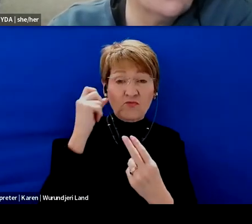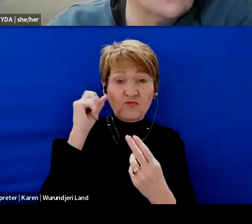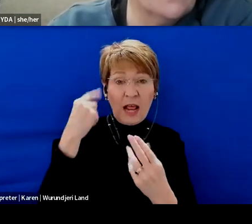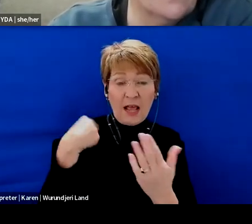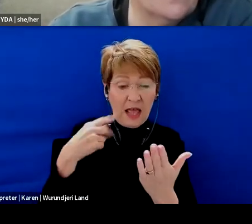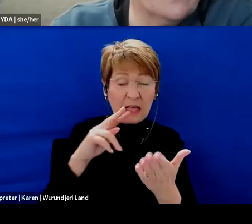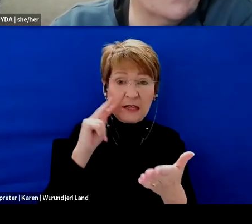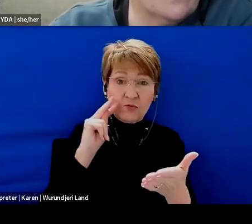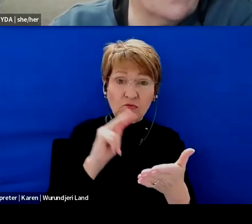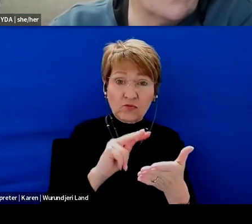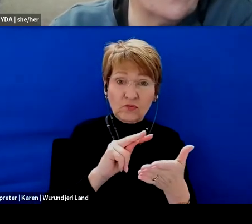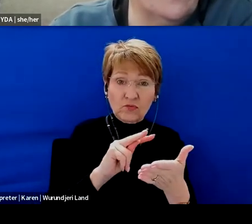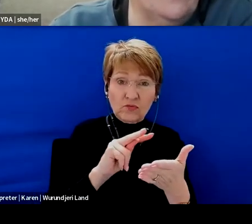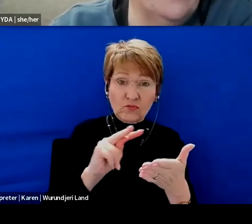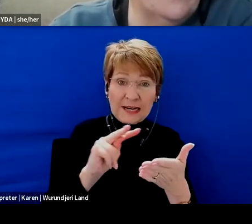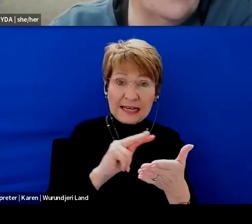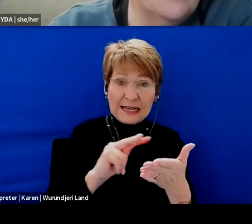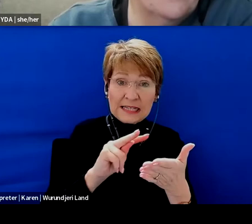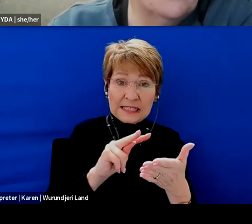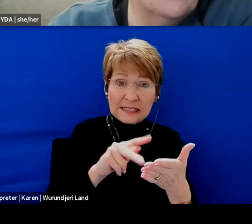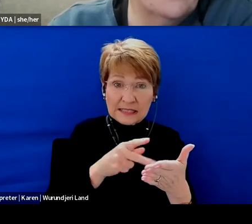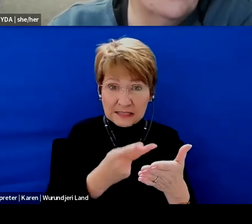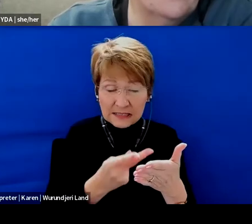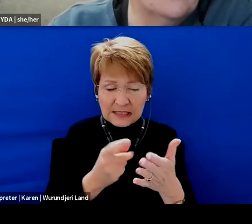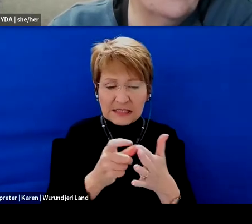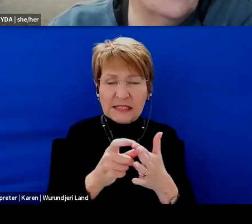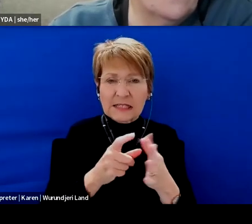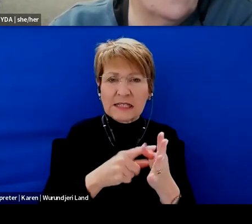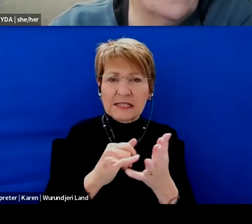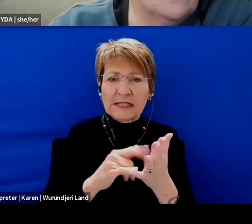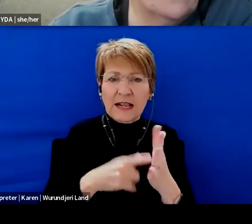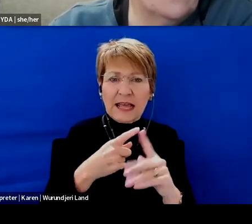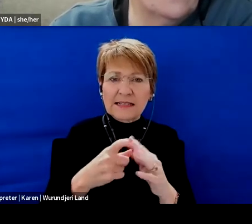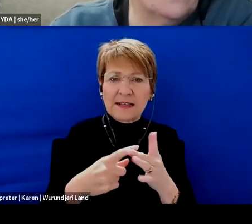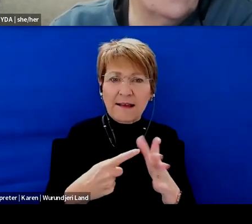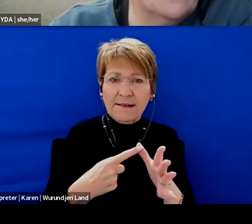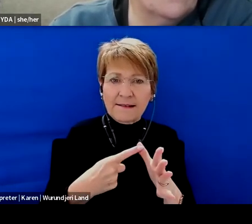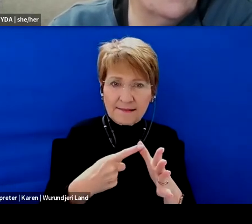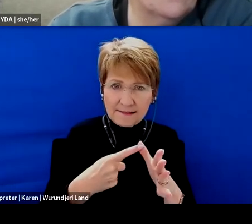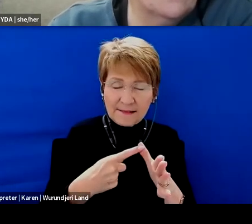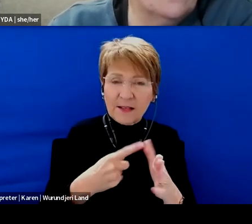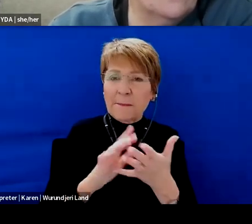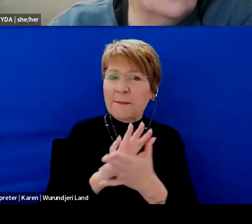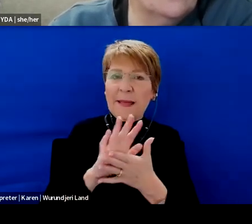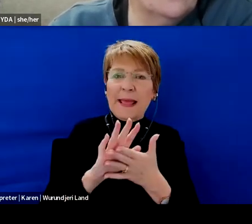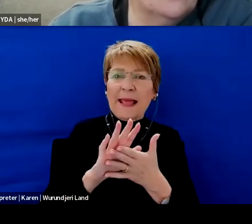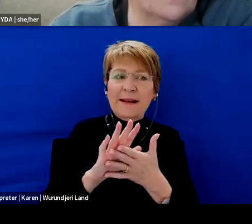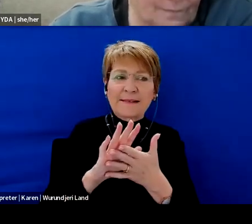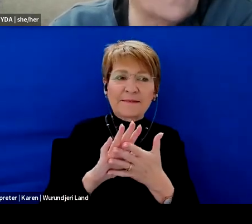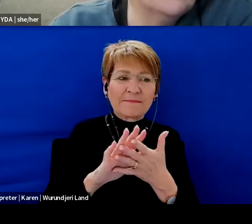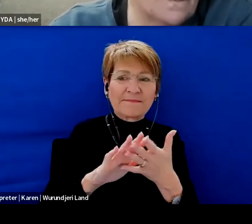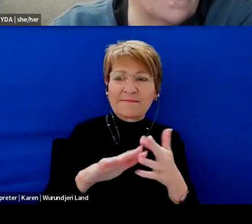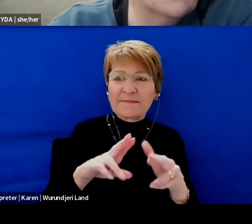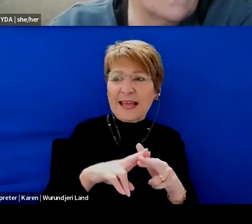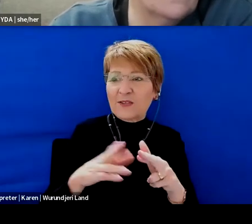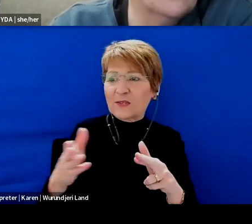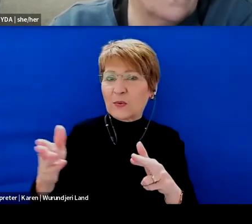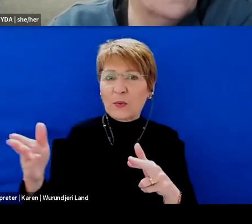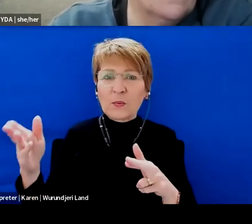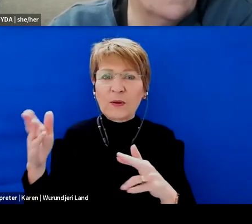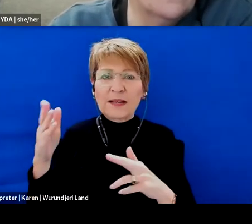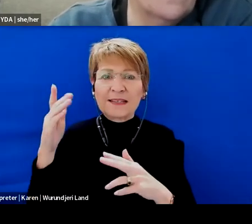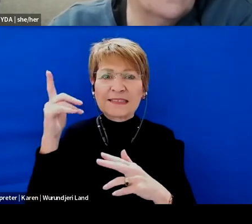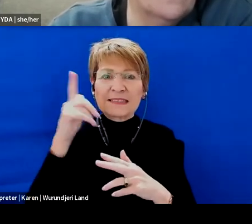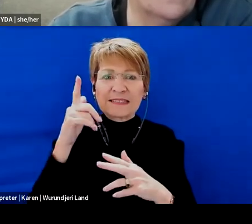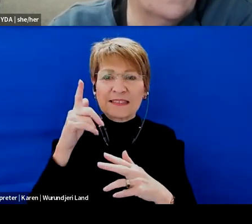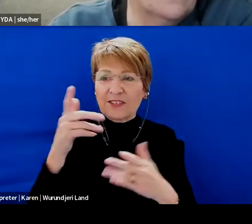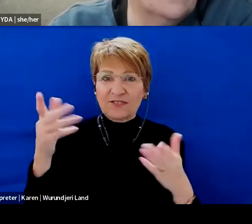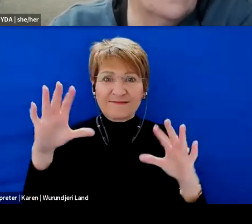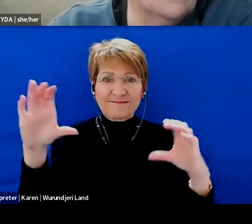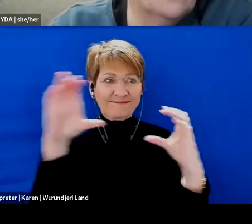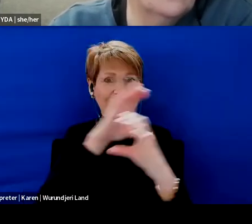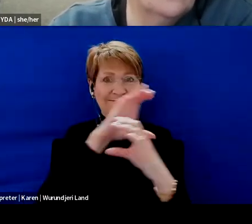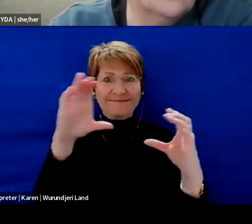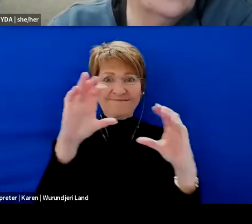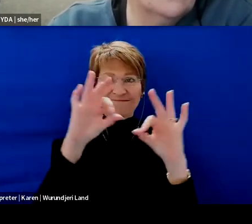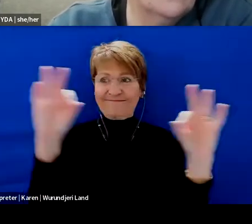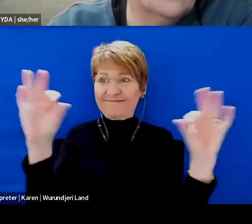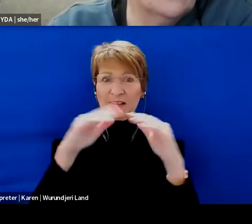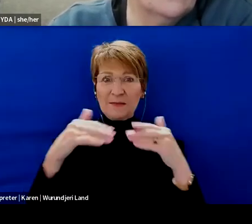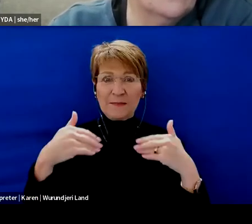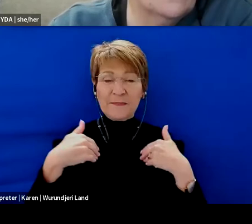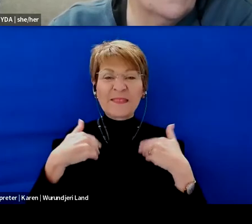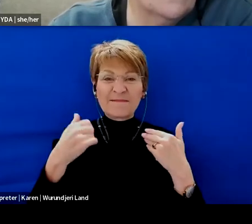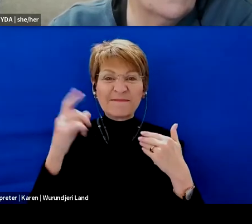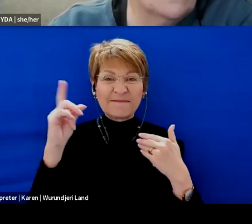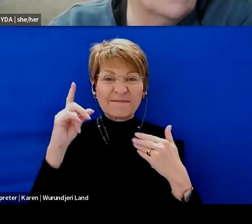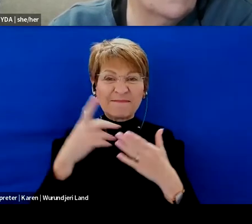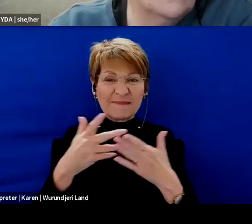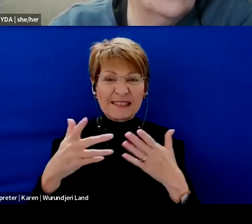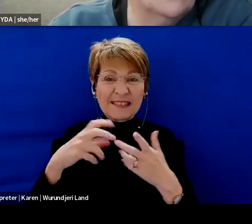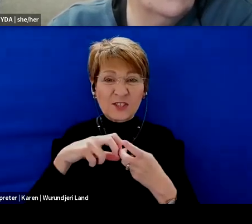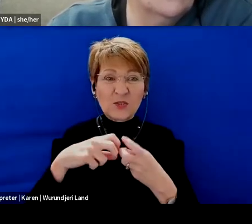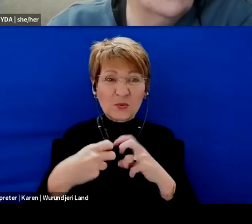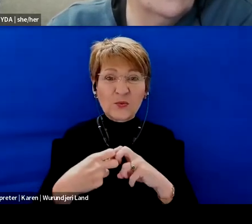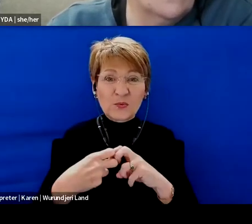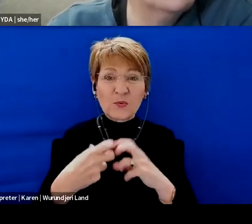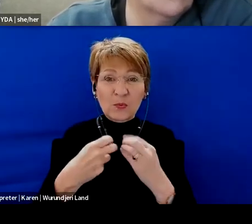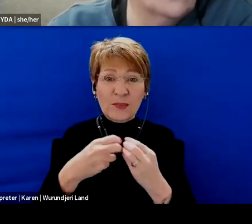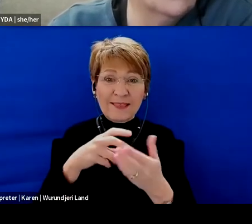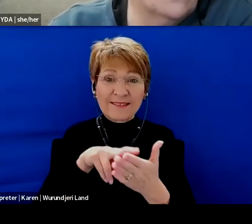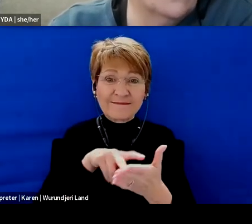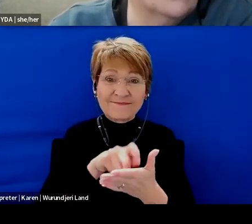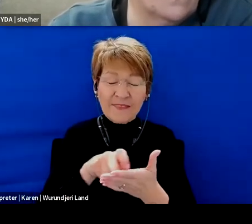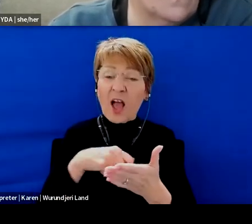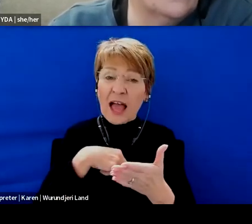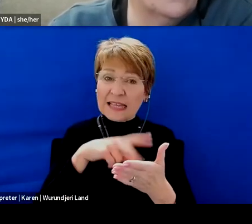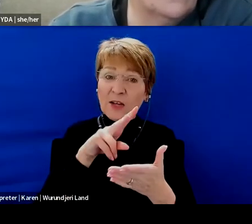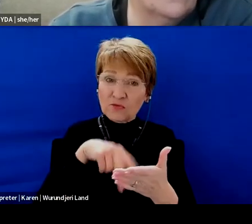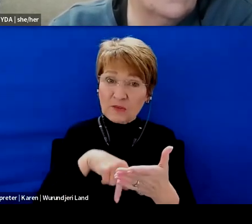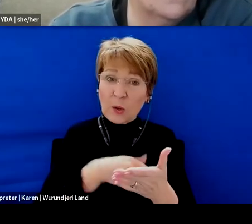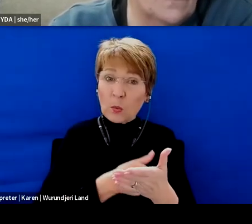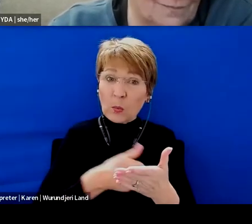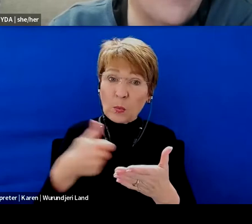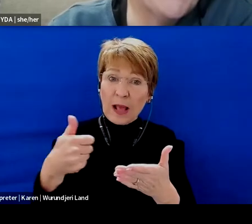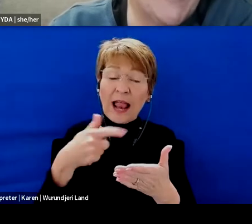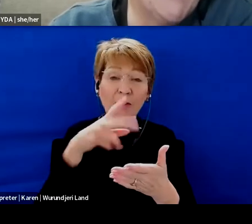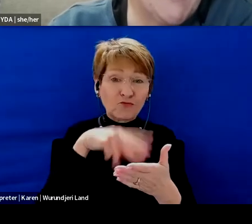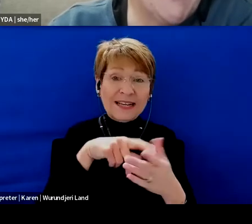And because of the issues that what properly addressed from, I guess, parents, or even educators, raising the issue with my parents. I face a lot of issues now when it comes to literacy now I can read very well I can even read in different languages.